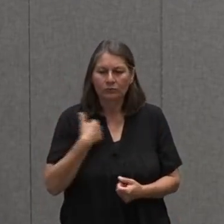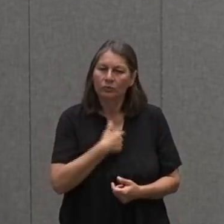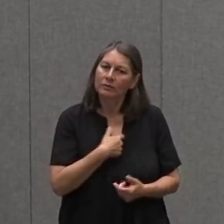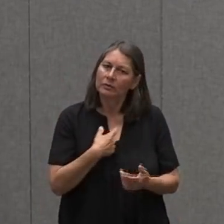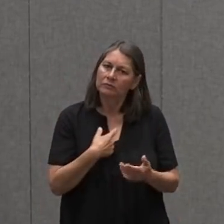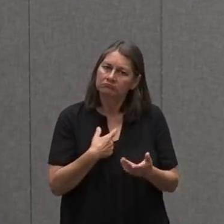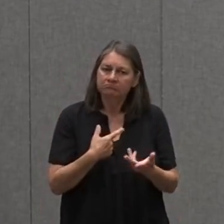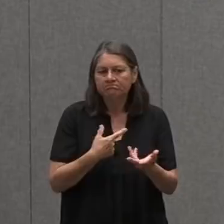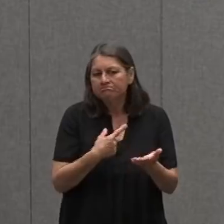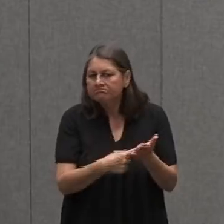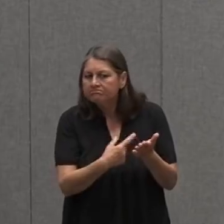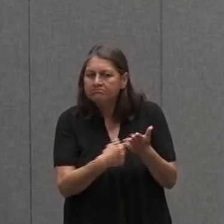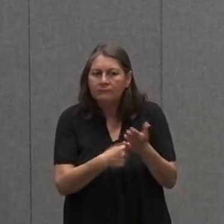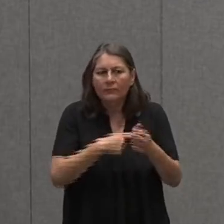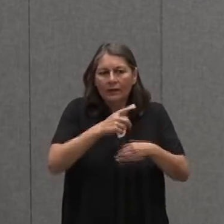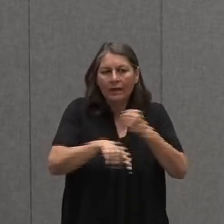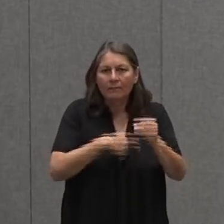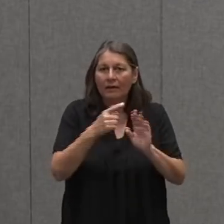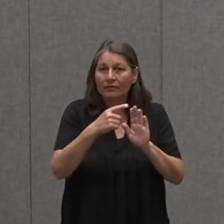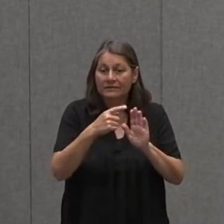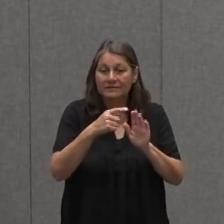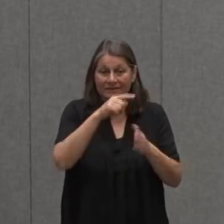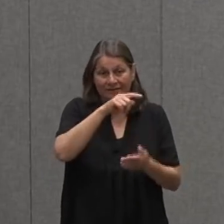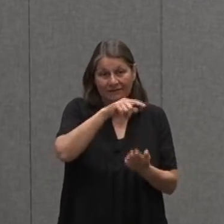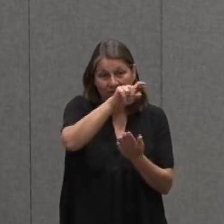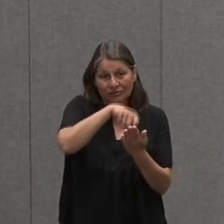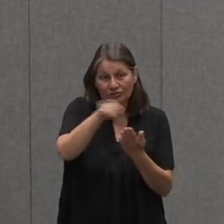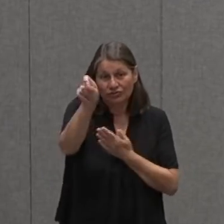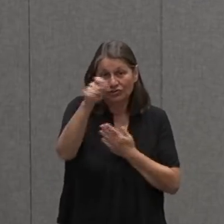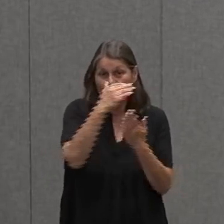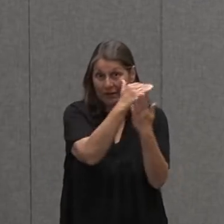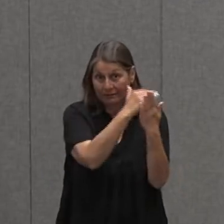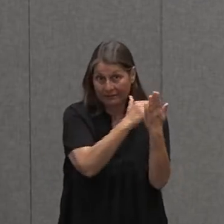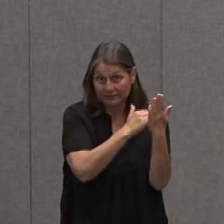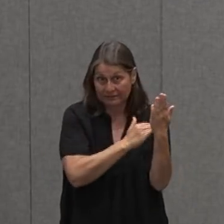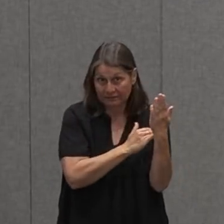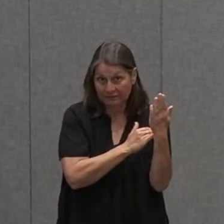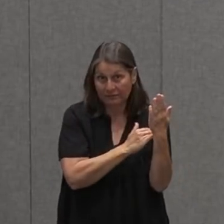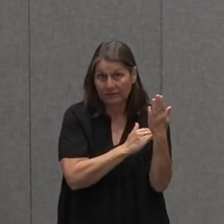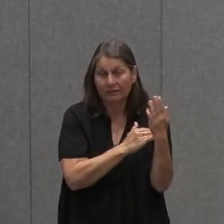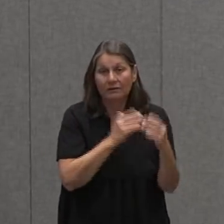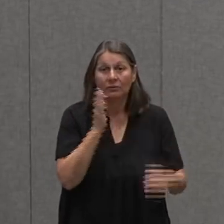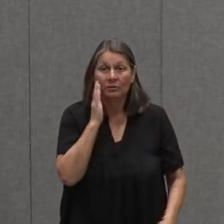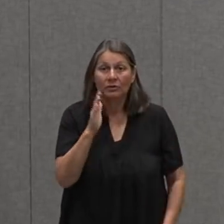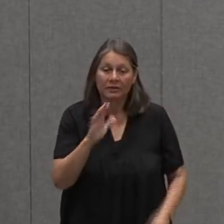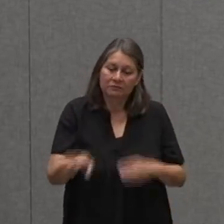And we will continue to add to this checklist across the rest of our unit.